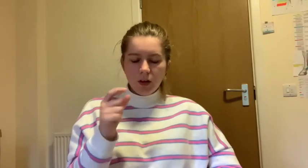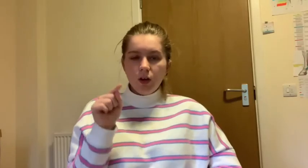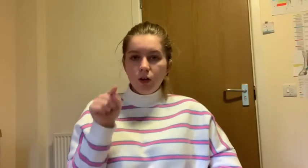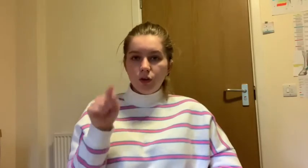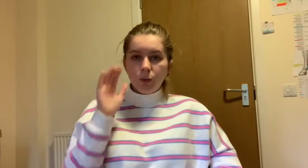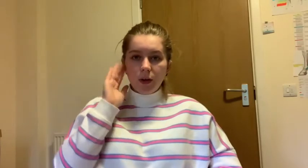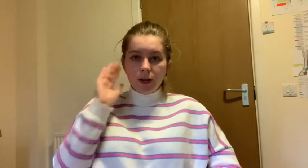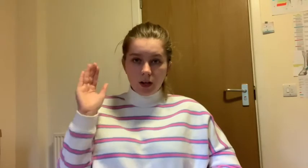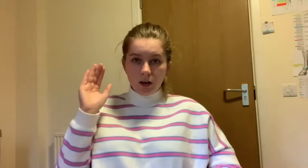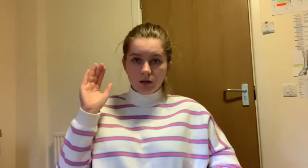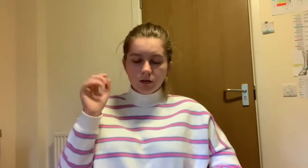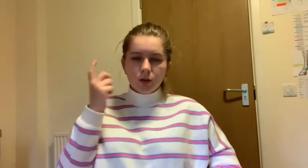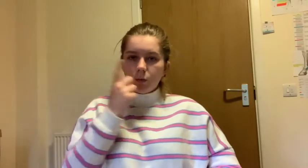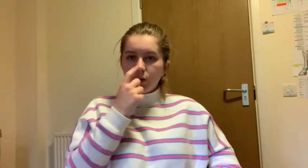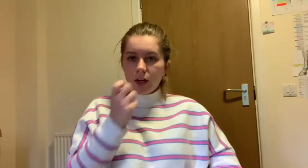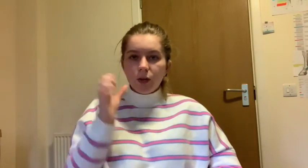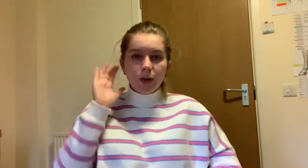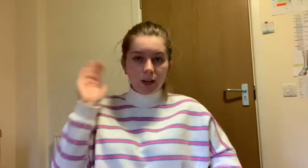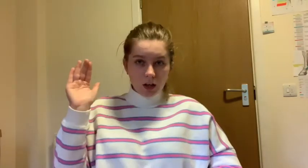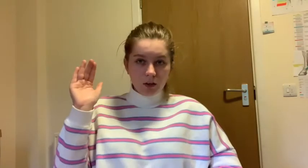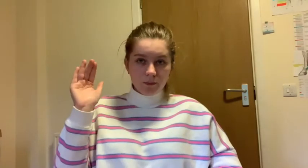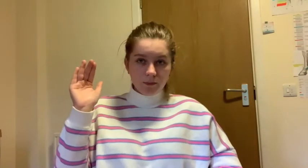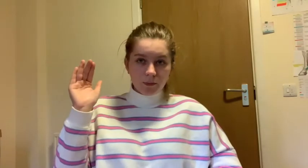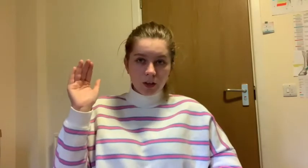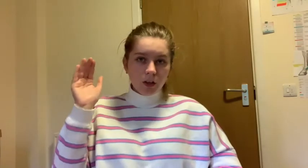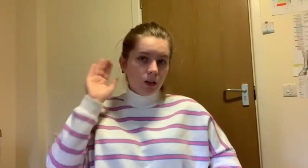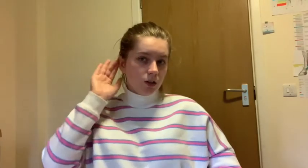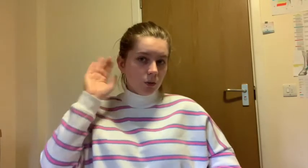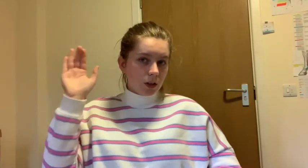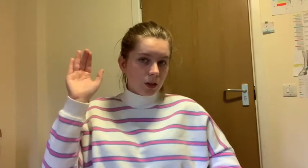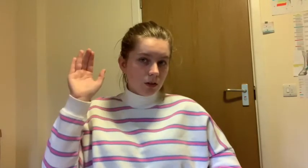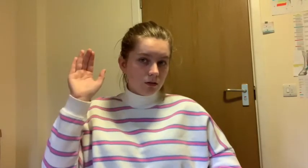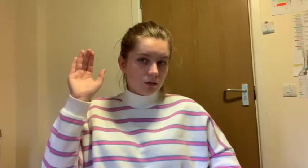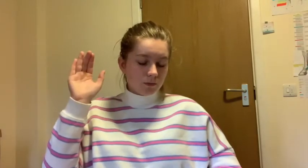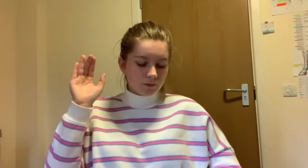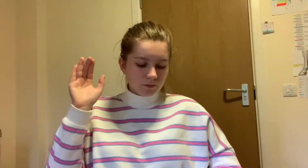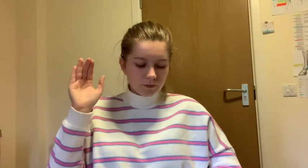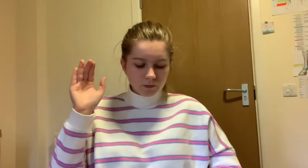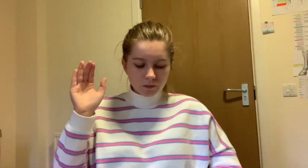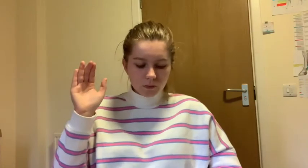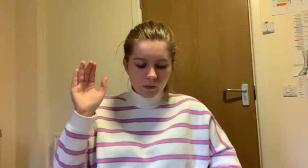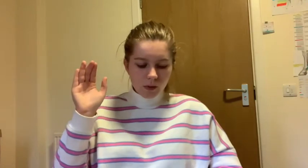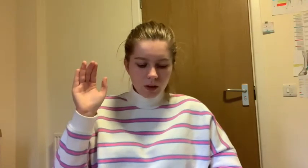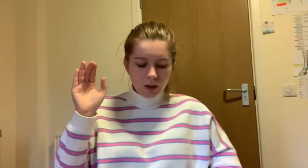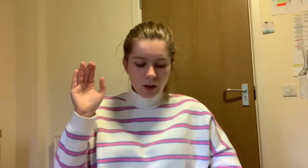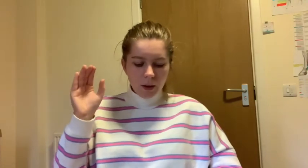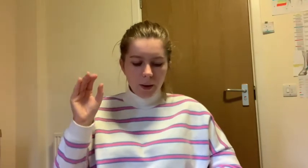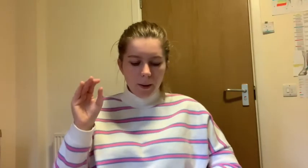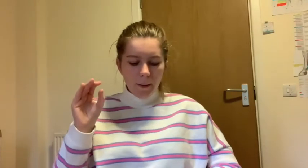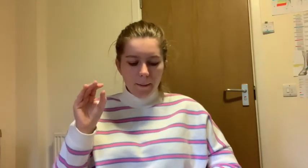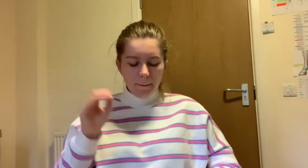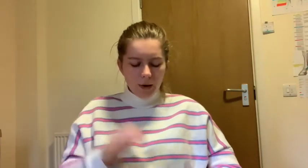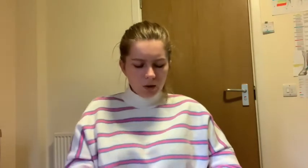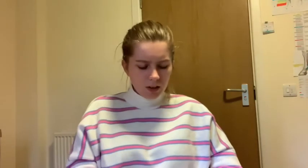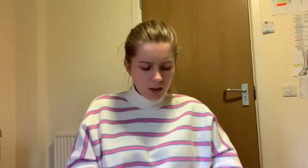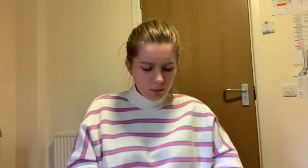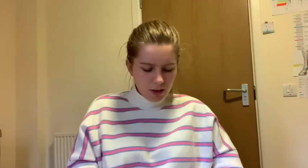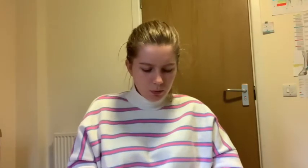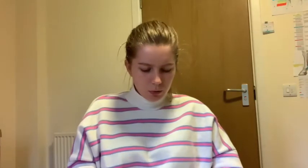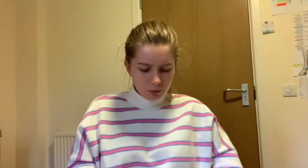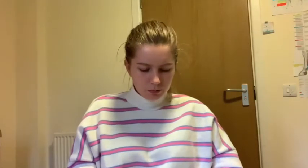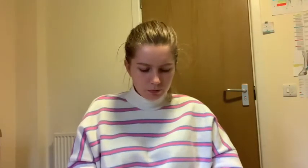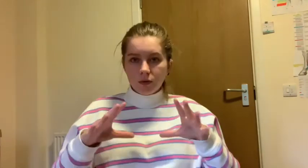"You hear", "Can you hear" so "hear" ... how did I sign base boom?